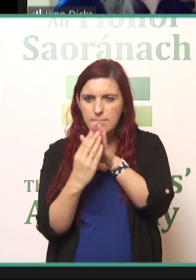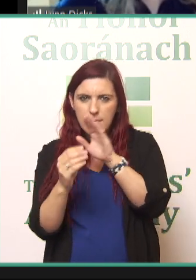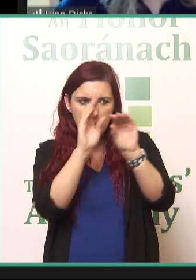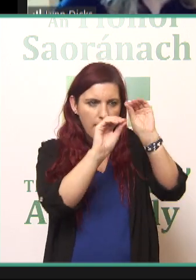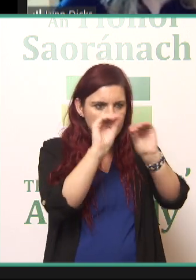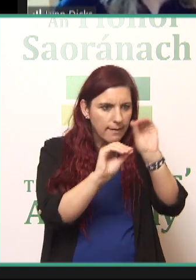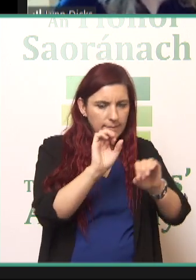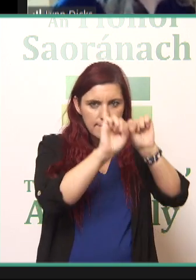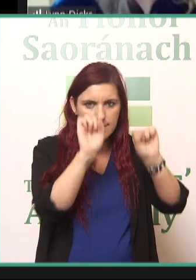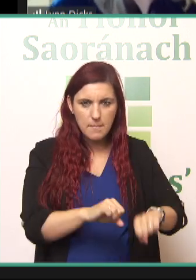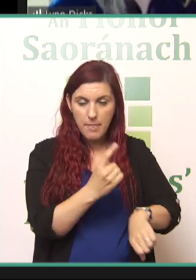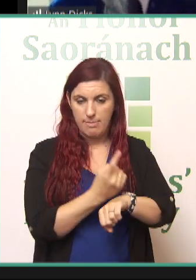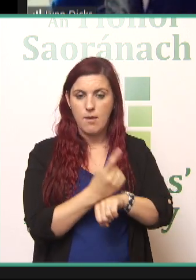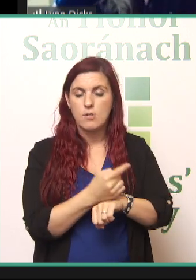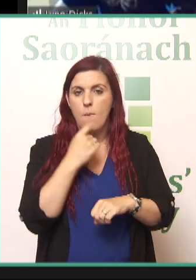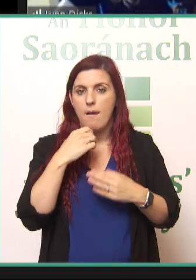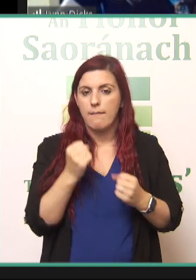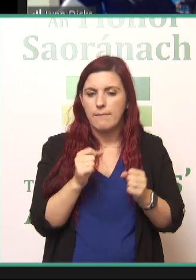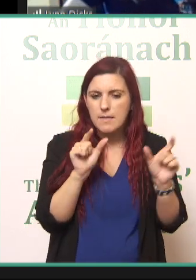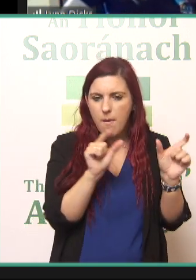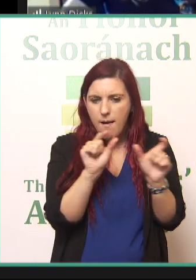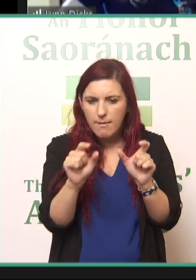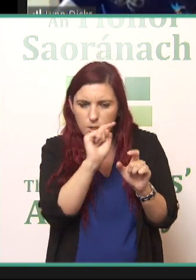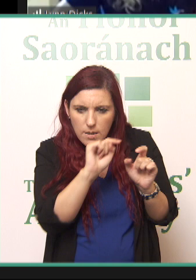dots are very small the pixels are small but you all you all you need to do is look at the colors